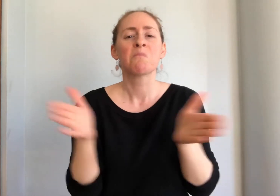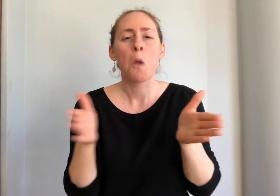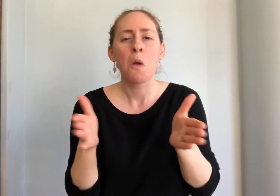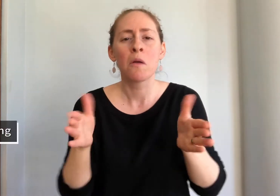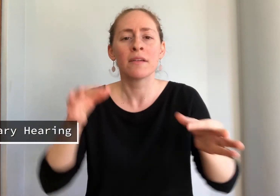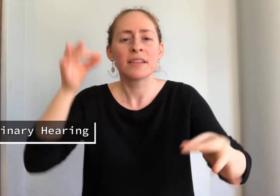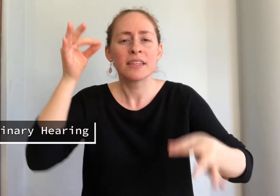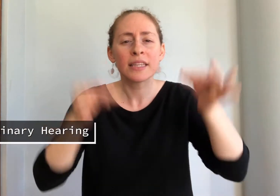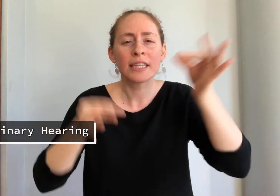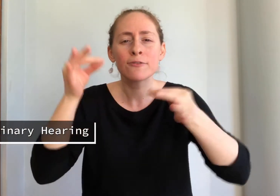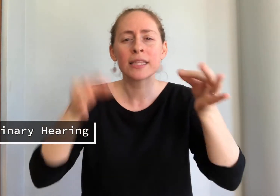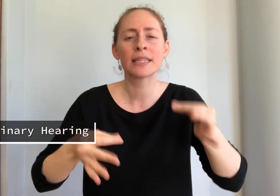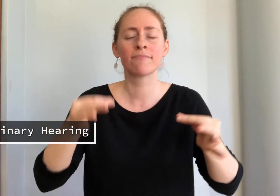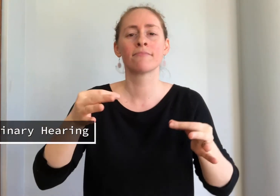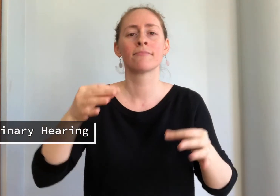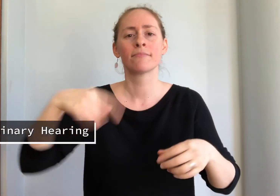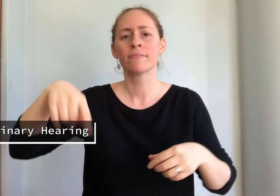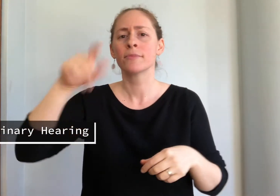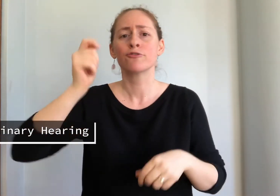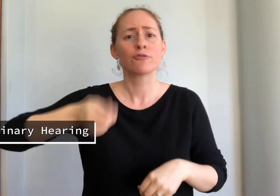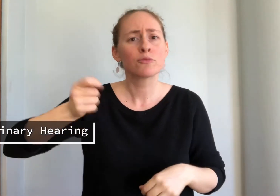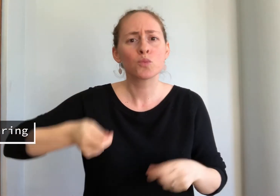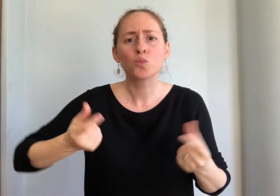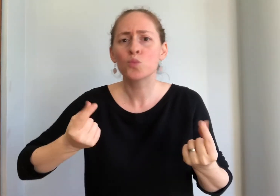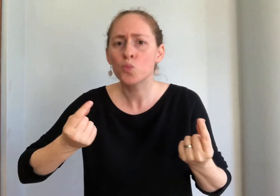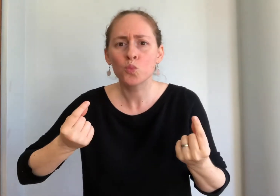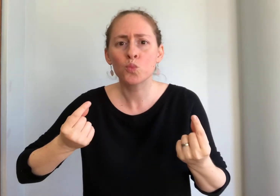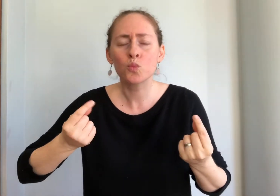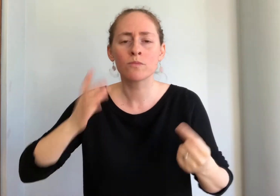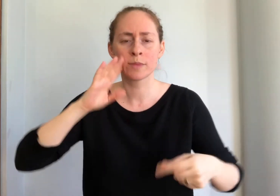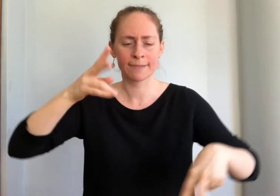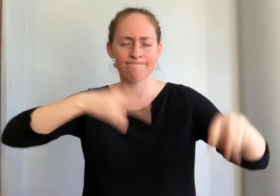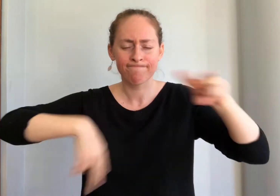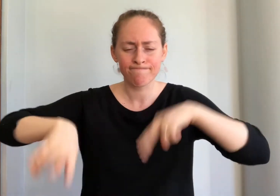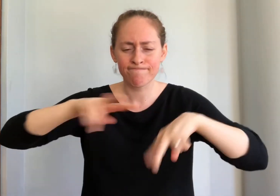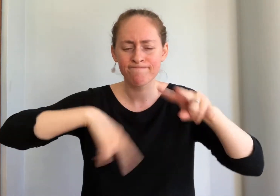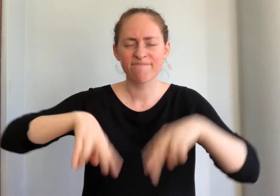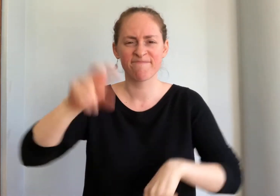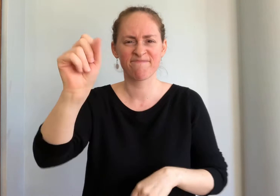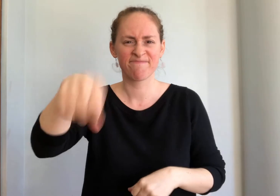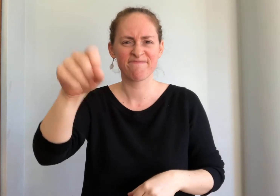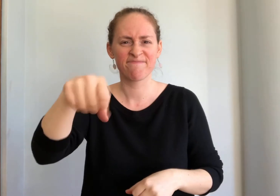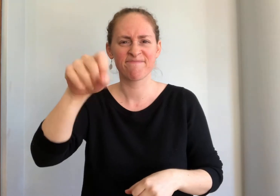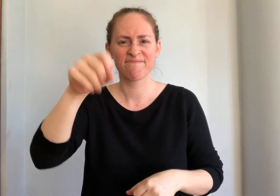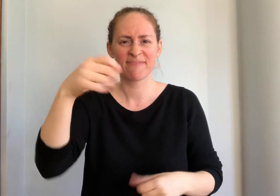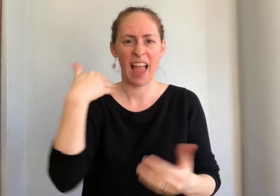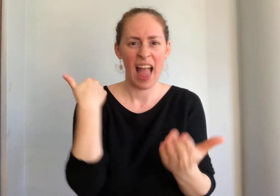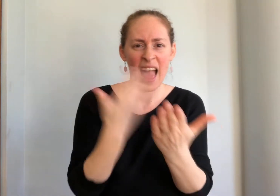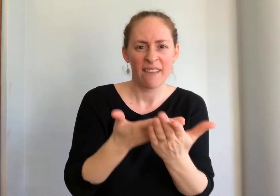There will be a preliminary hearing where a judge decides